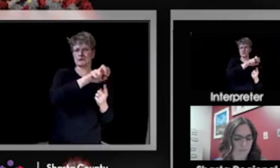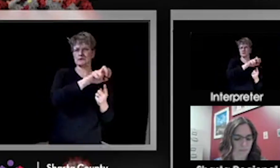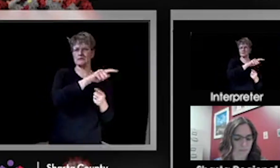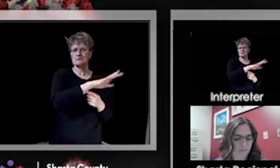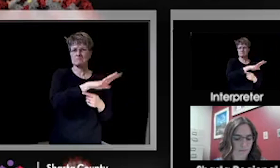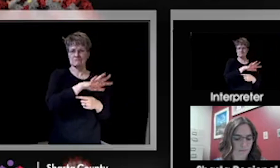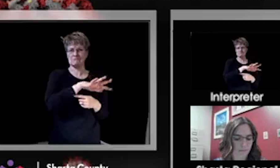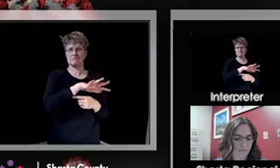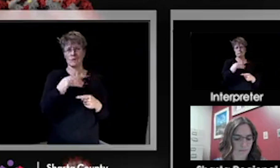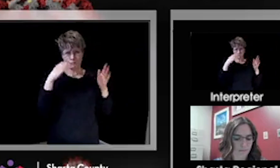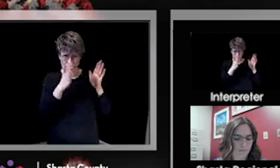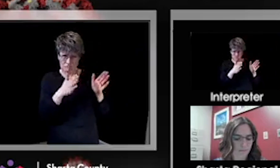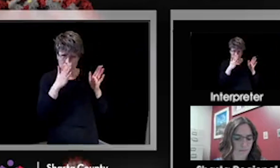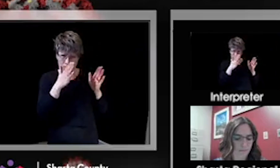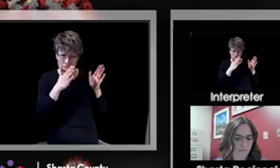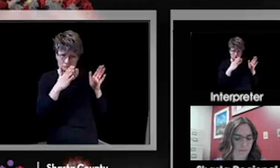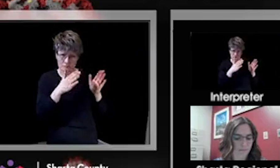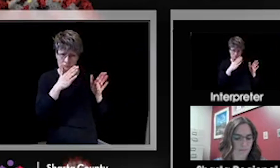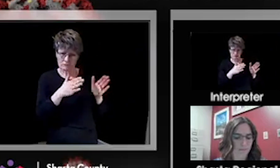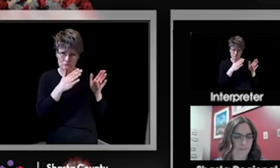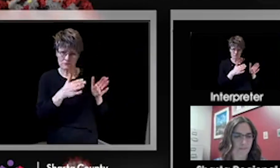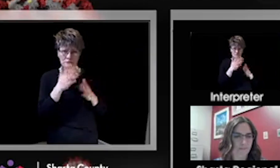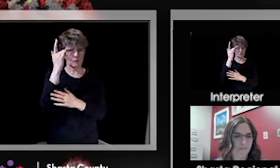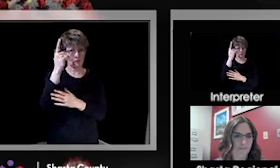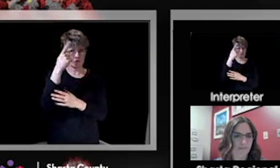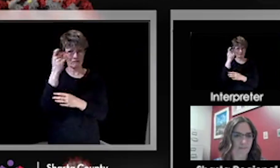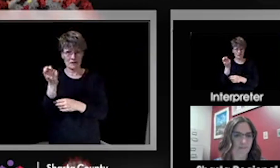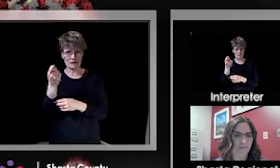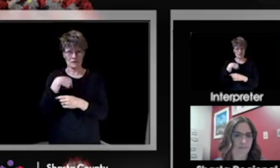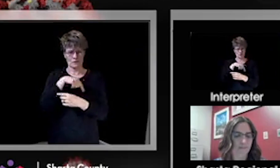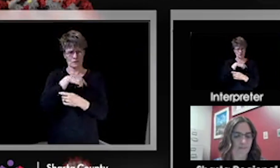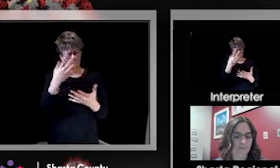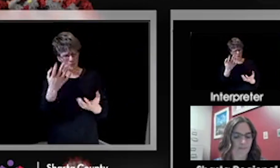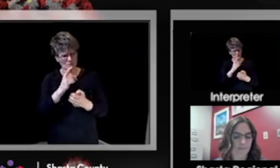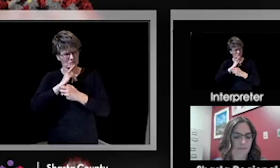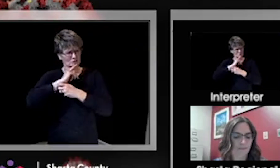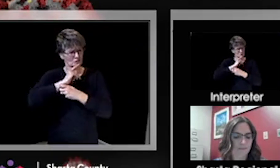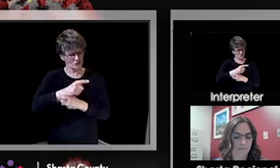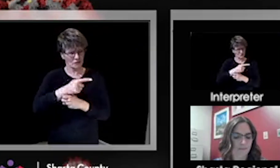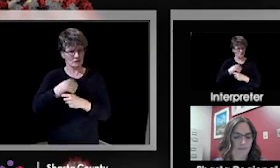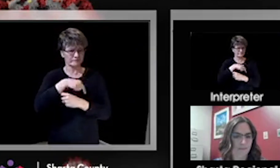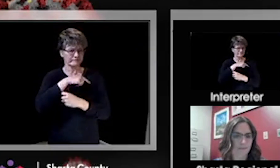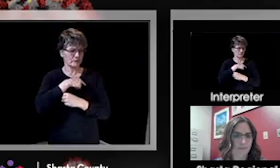to those because we want to make sure that we are keeping a handle on those kinds of